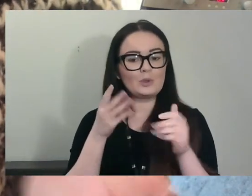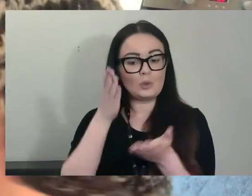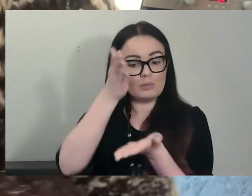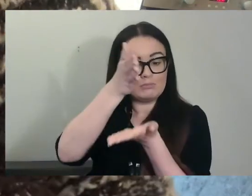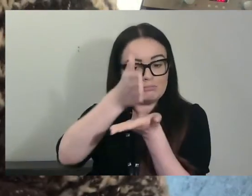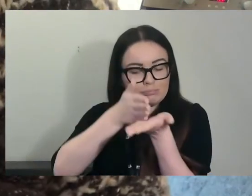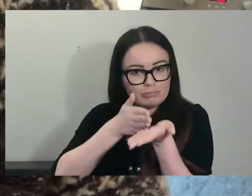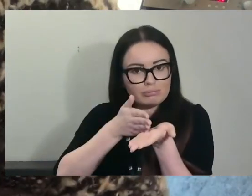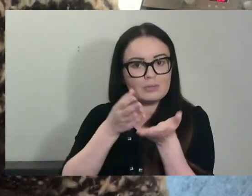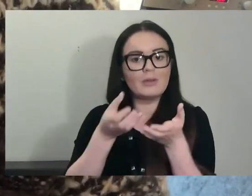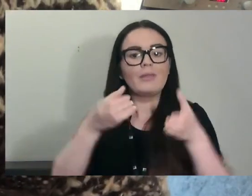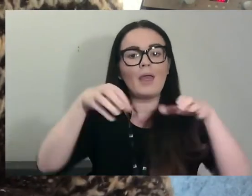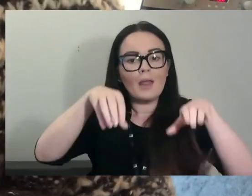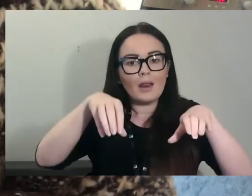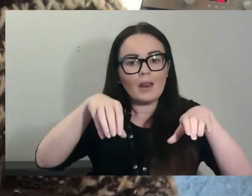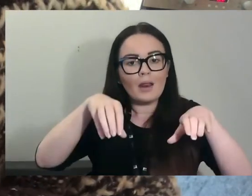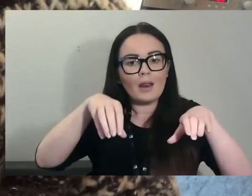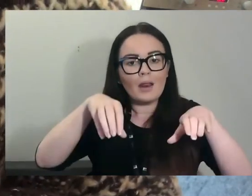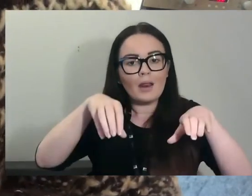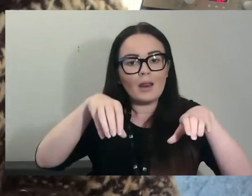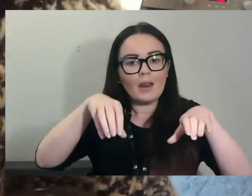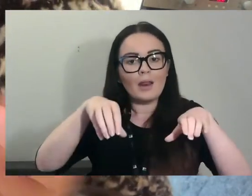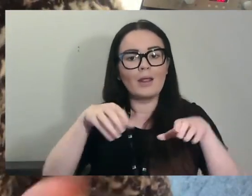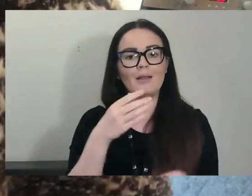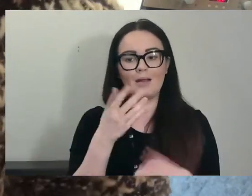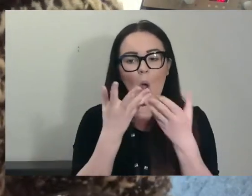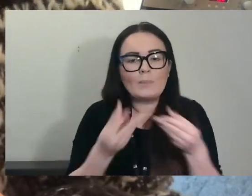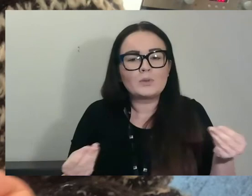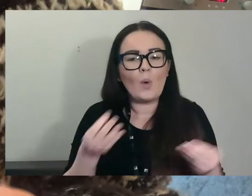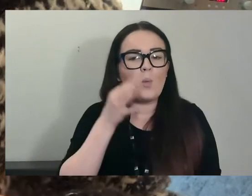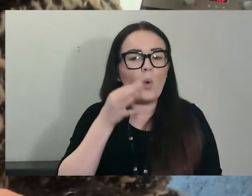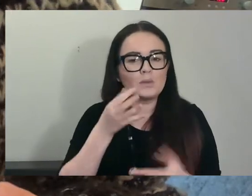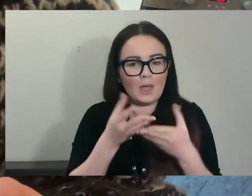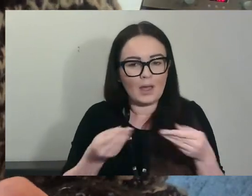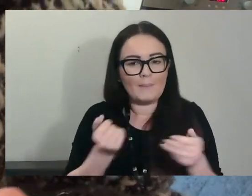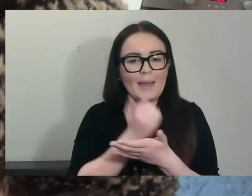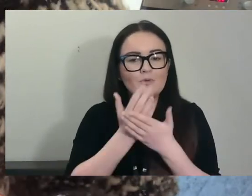them on some tissue paper for half an hour or so just to absorb some of the moisture